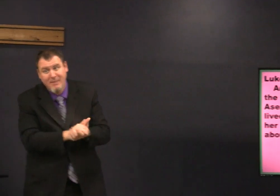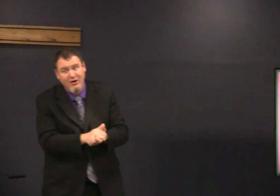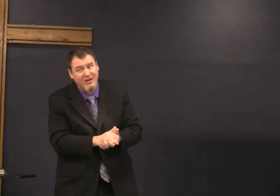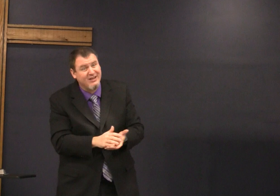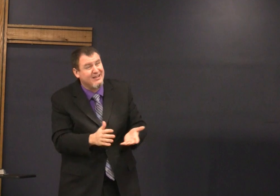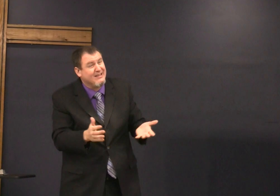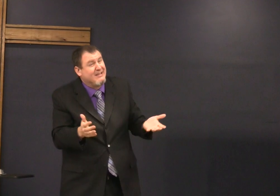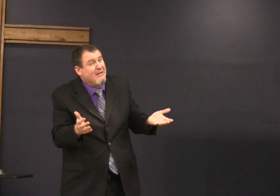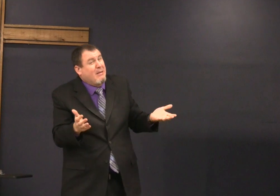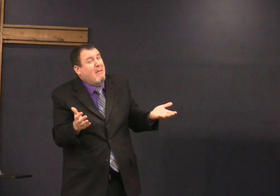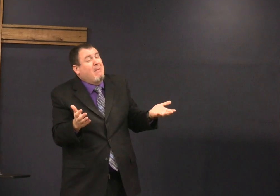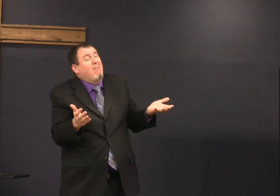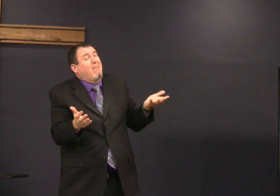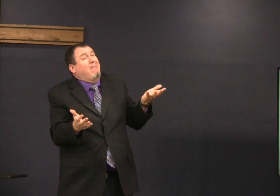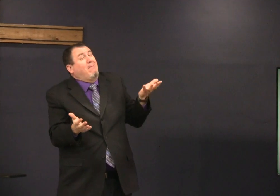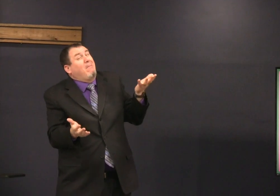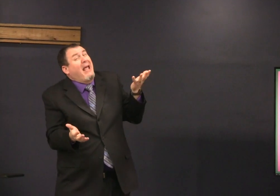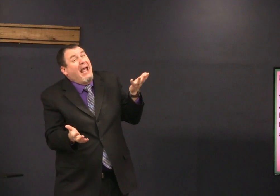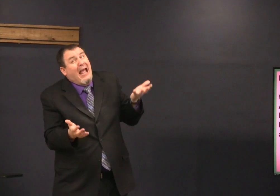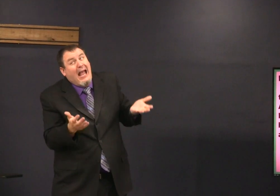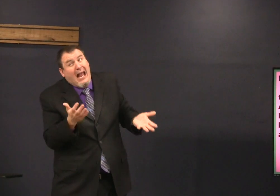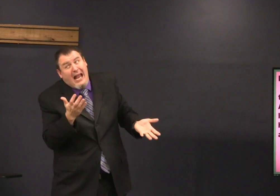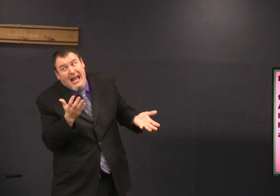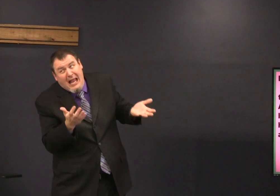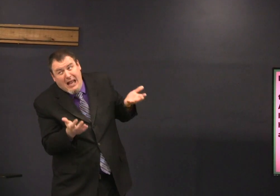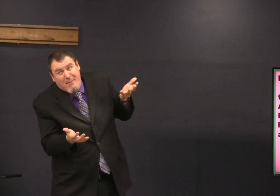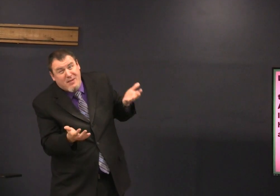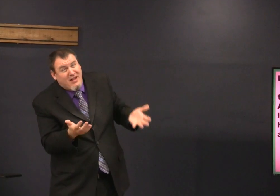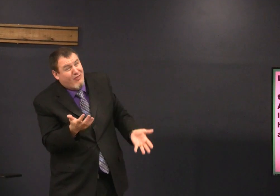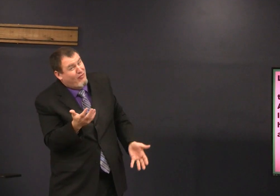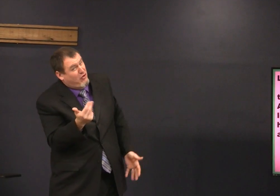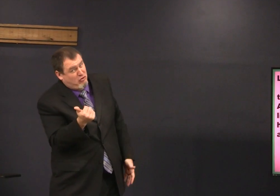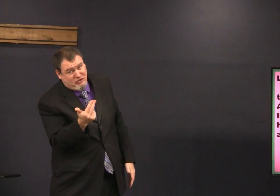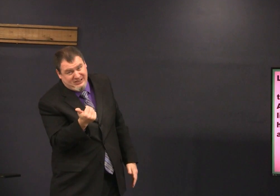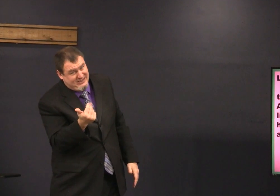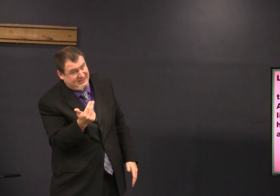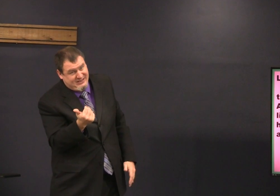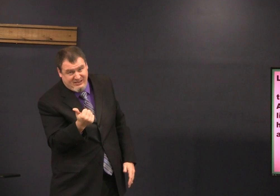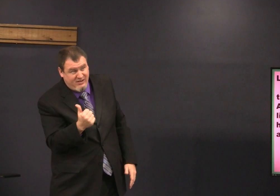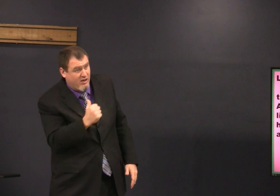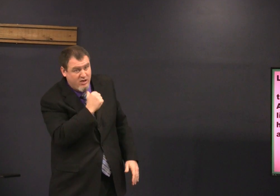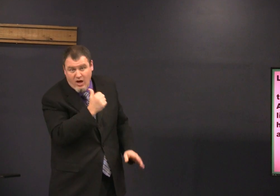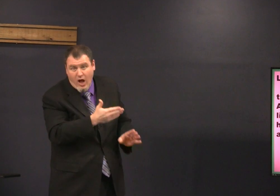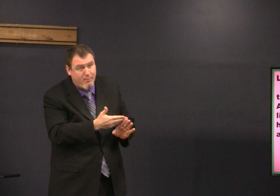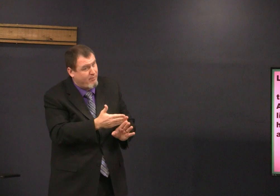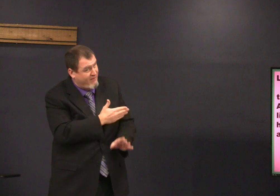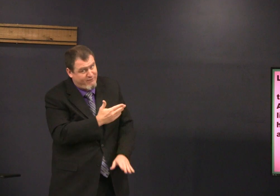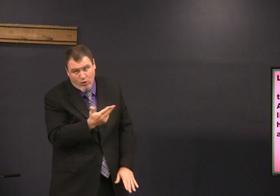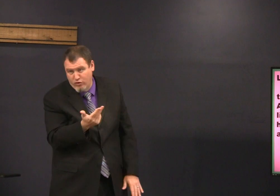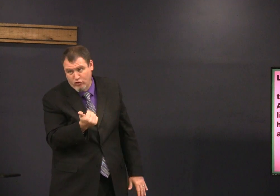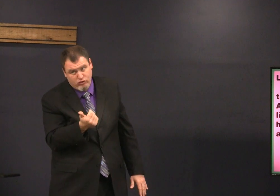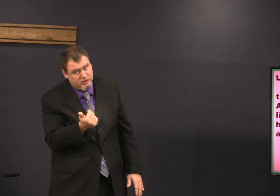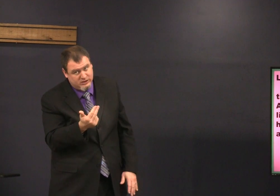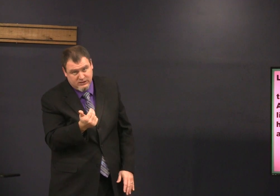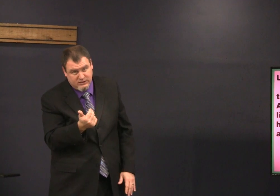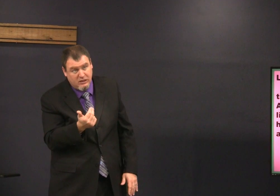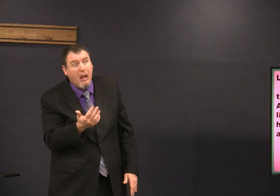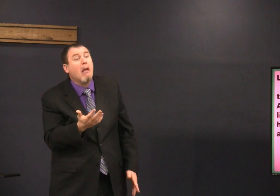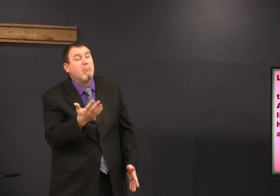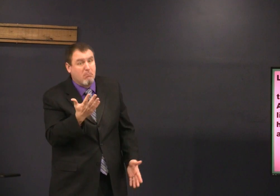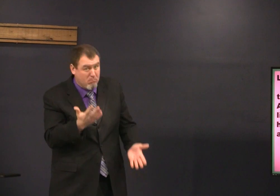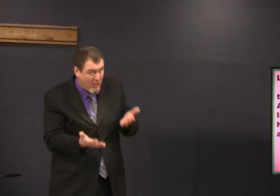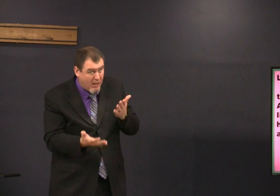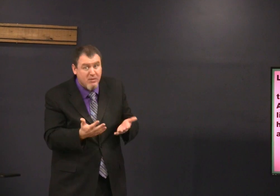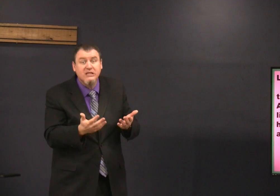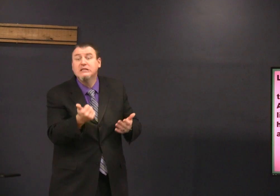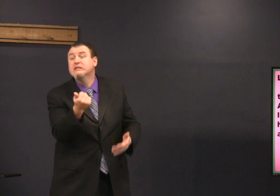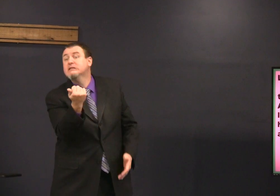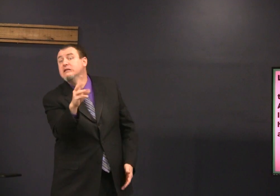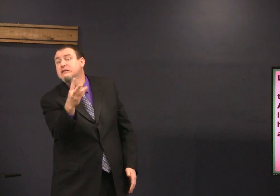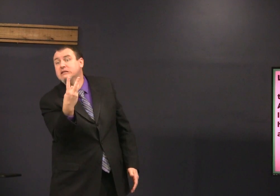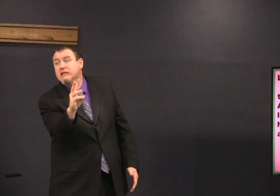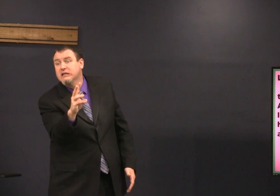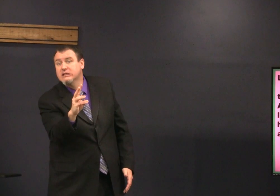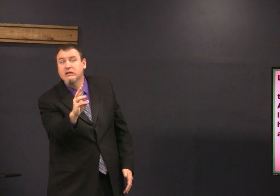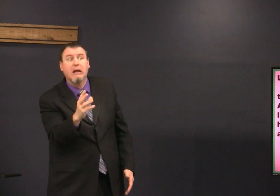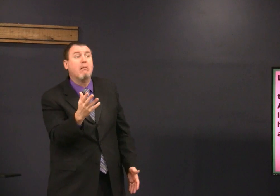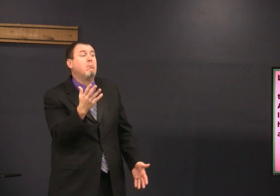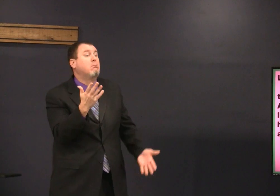how will those when we how old was when she when she got married maybe 13 not before 13 but maybe